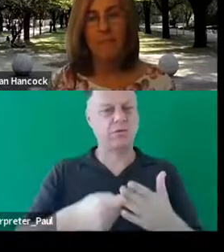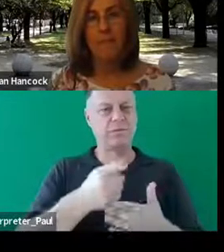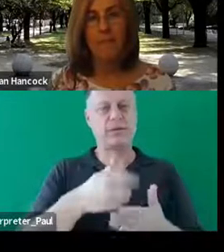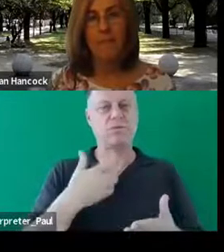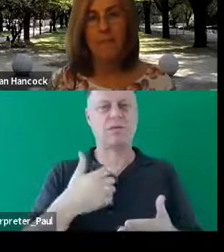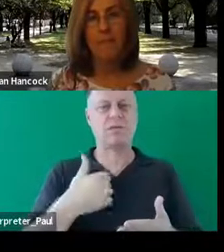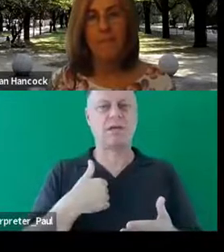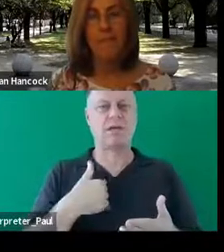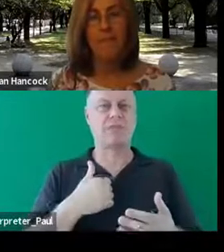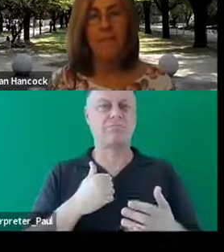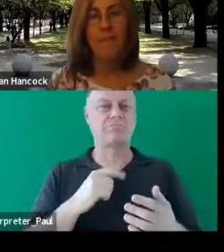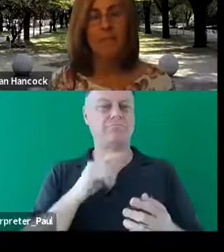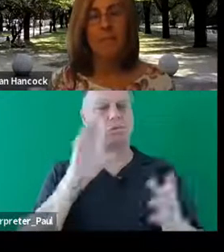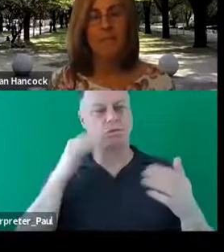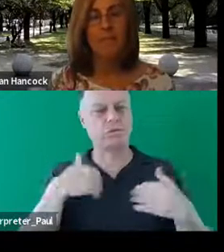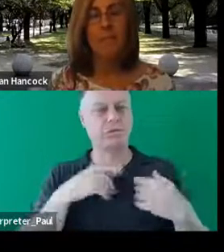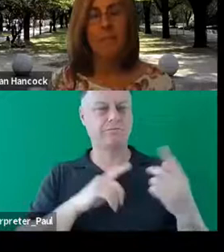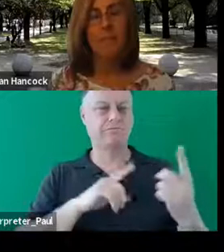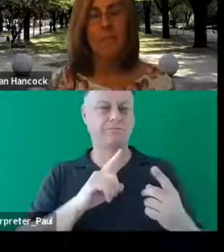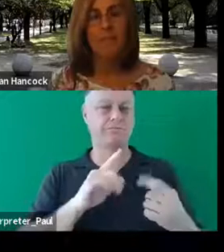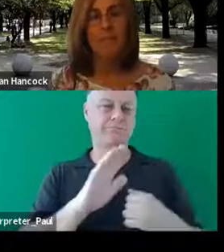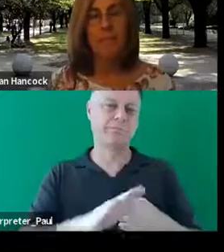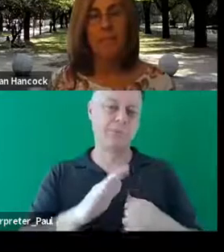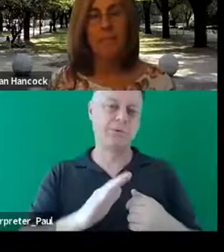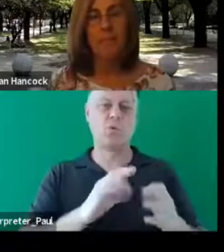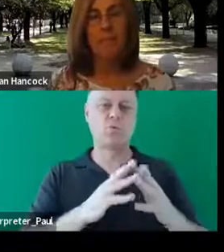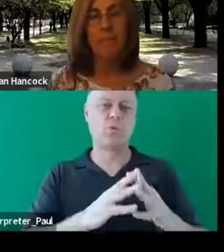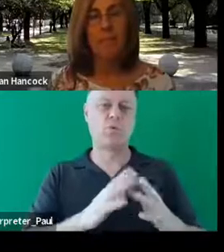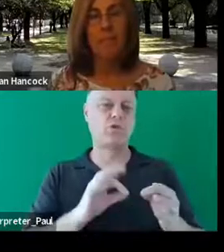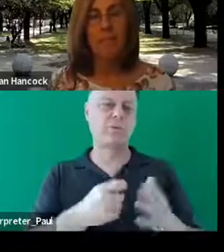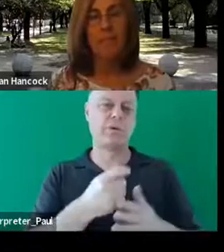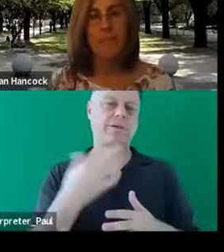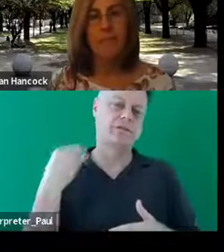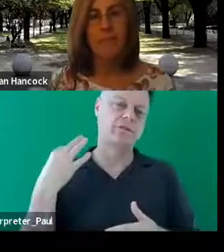considered or poorer cousin or not valued for the work that they were doing, which is equally